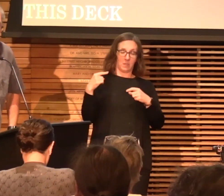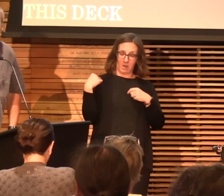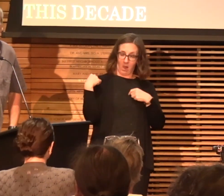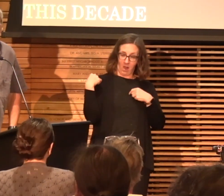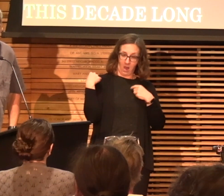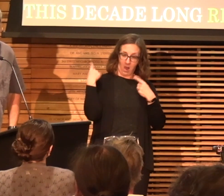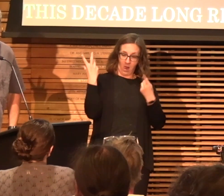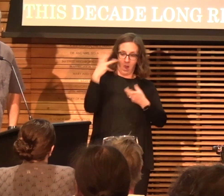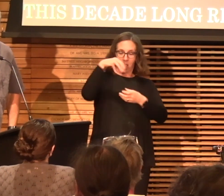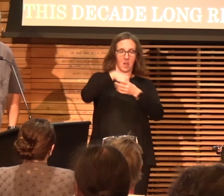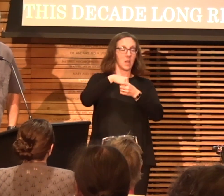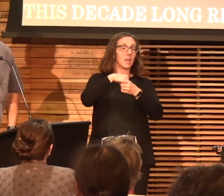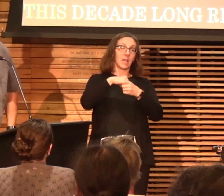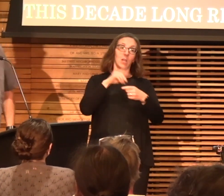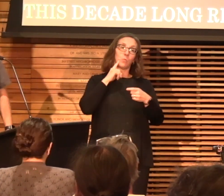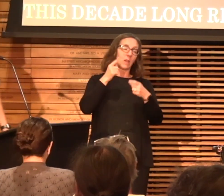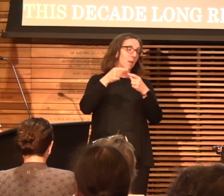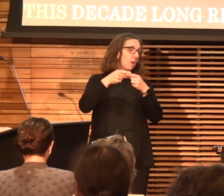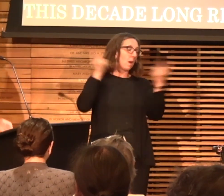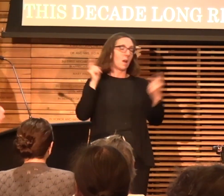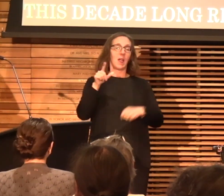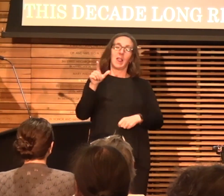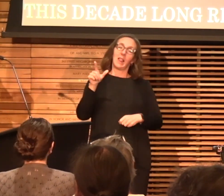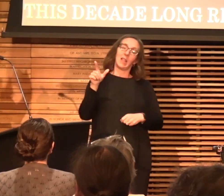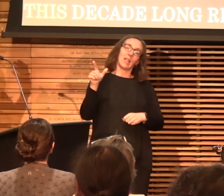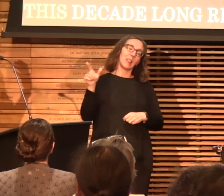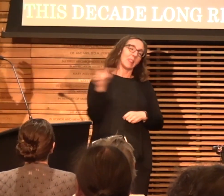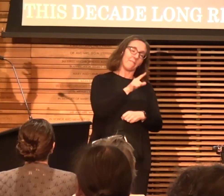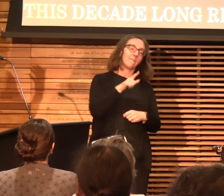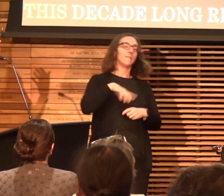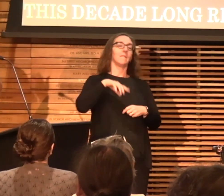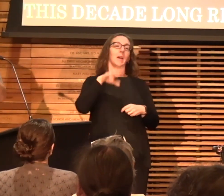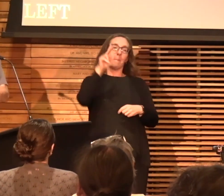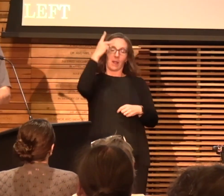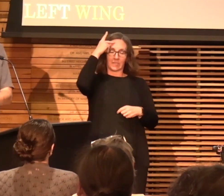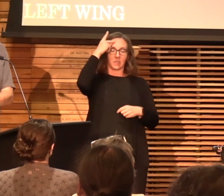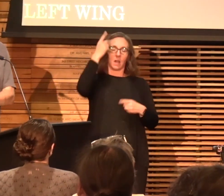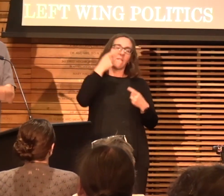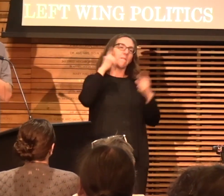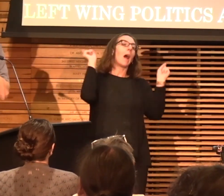into radical left-wing politics. And she withdraws,